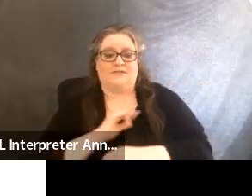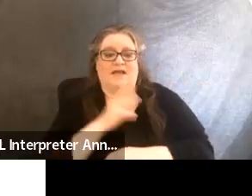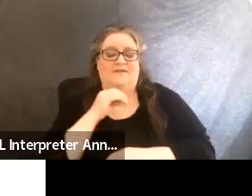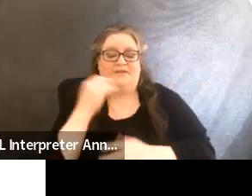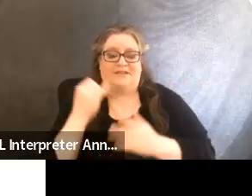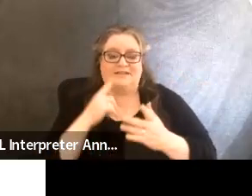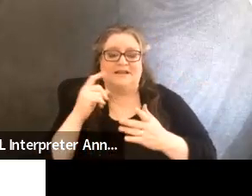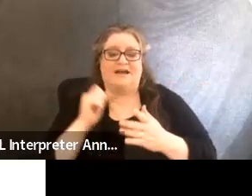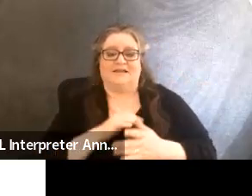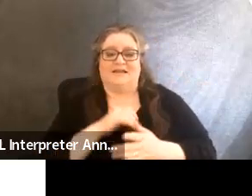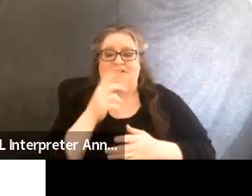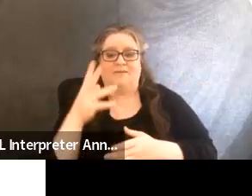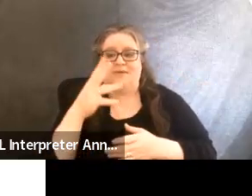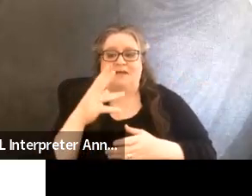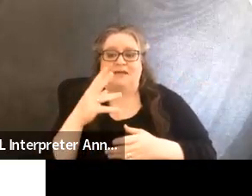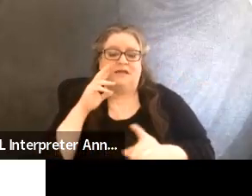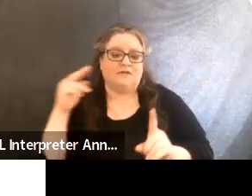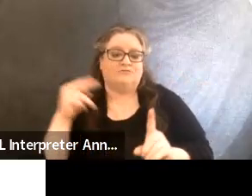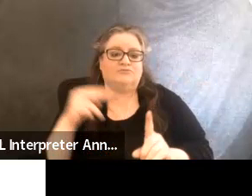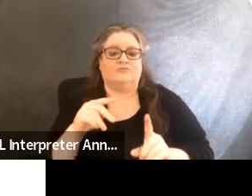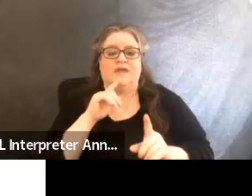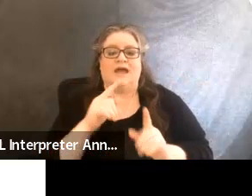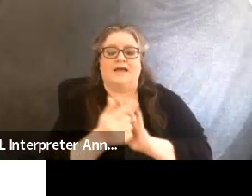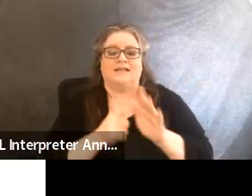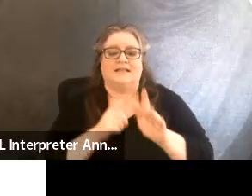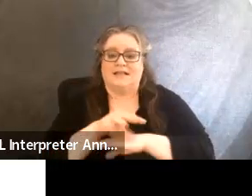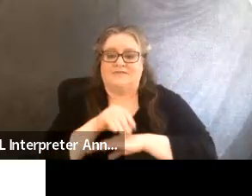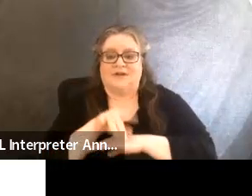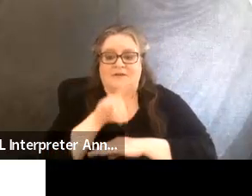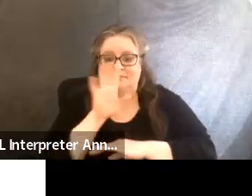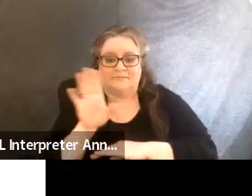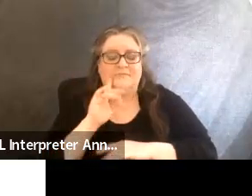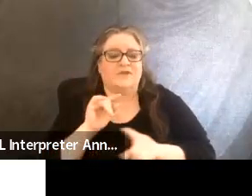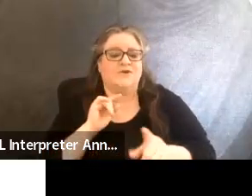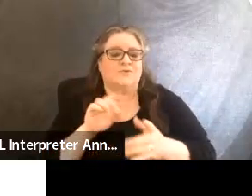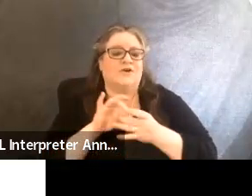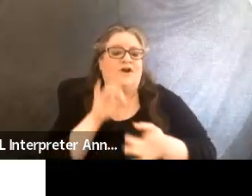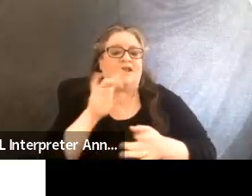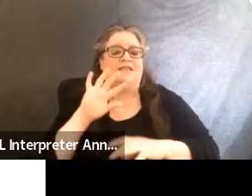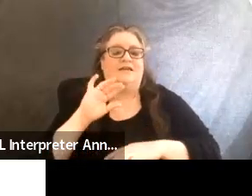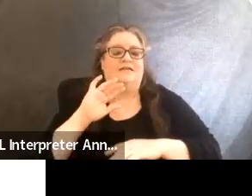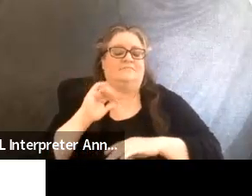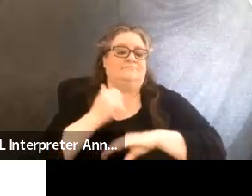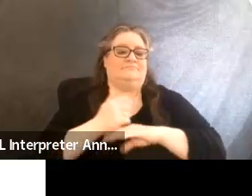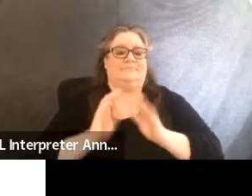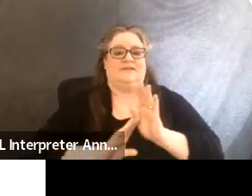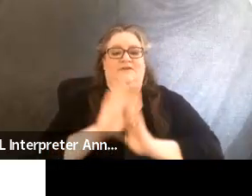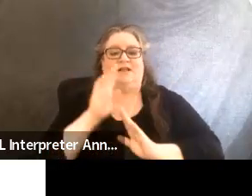and should not be construed as legal advice. Regarding the development and implementation of digital accessibility practices,